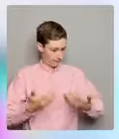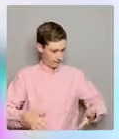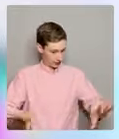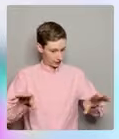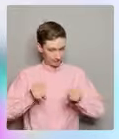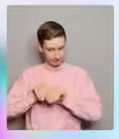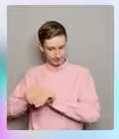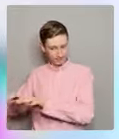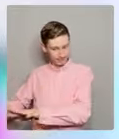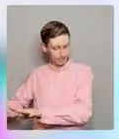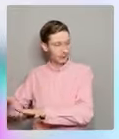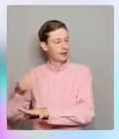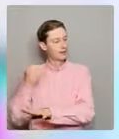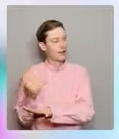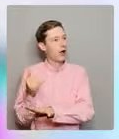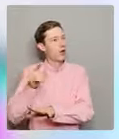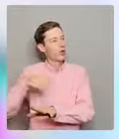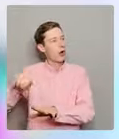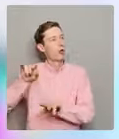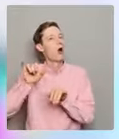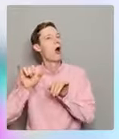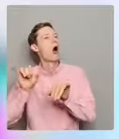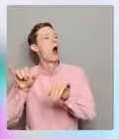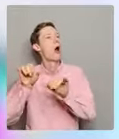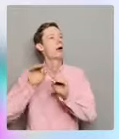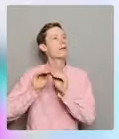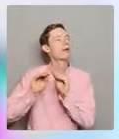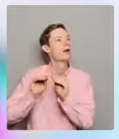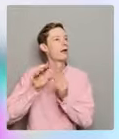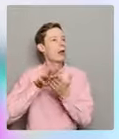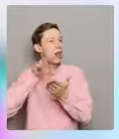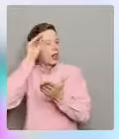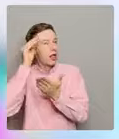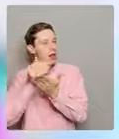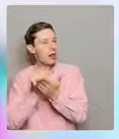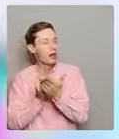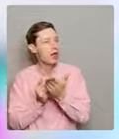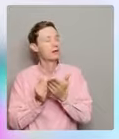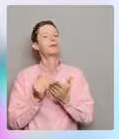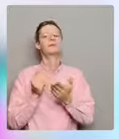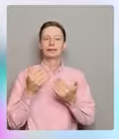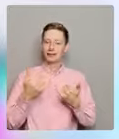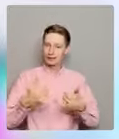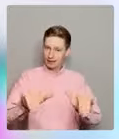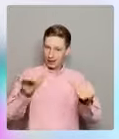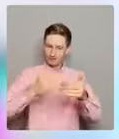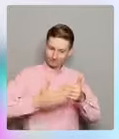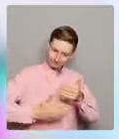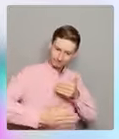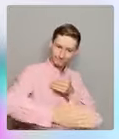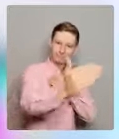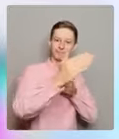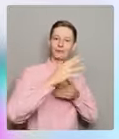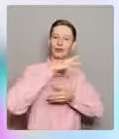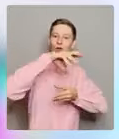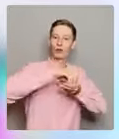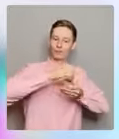to take those learned lessons and package them up as your new base standard for any game moving forward. So that way you're driving into the next project